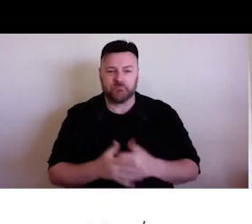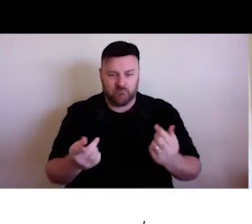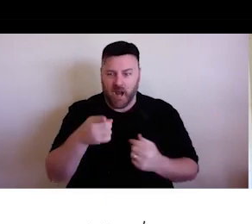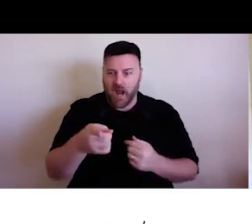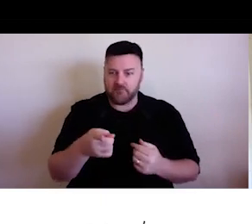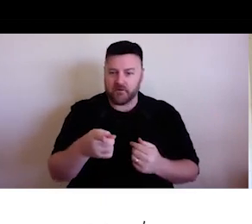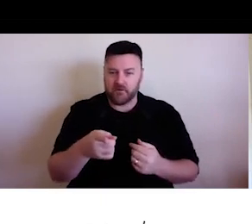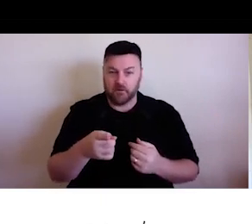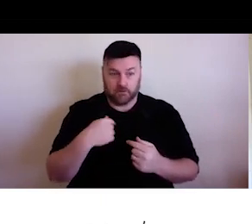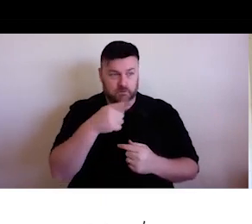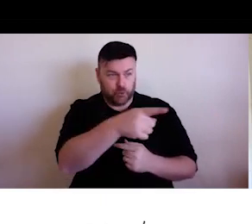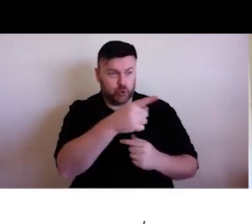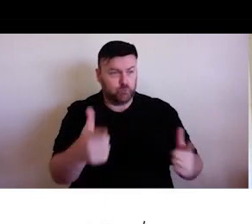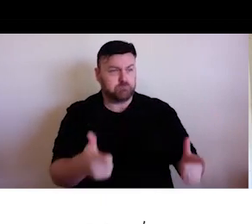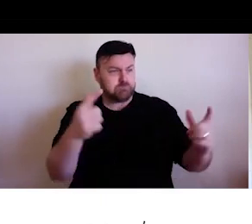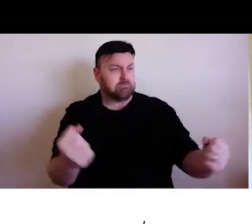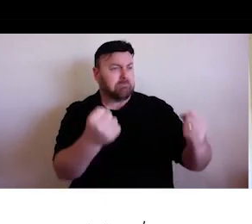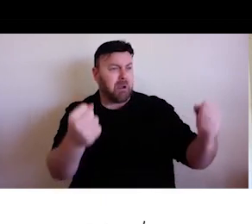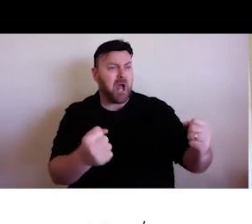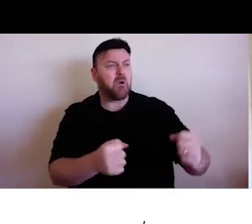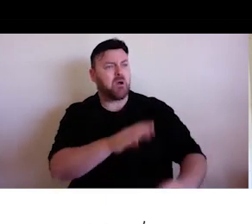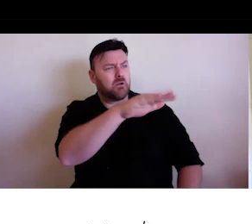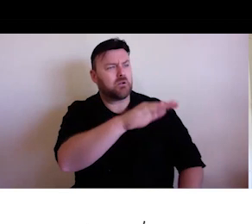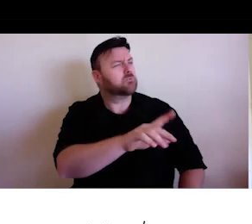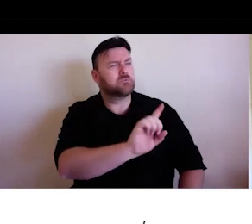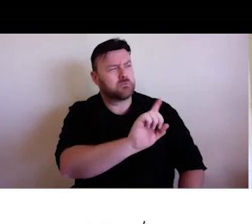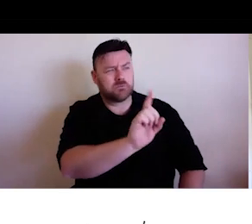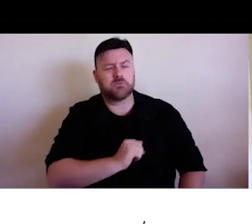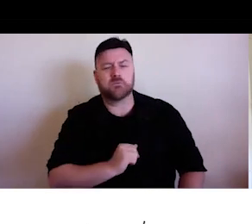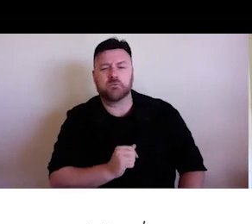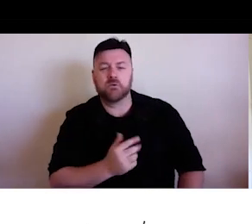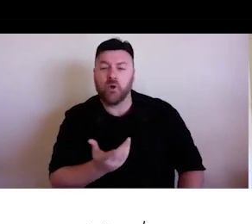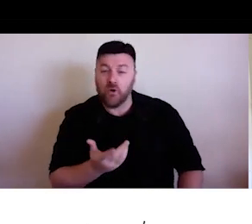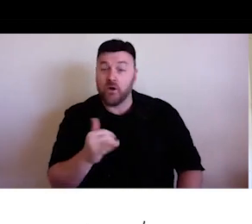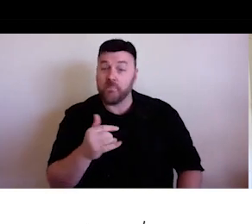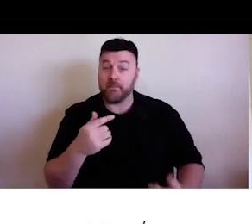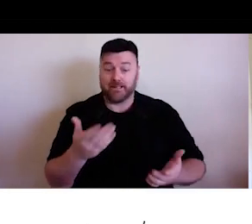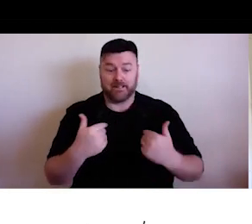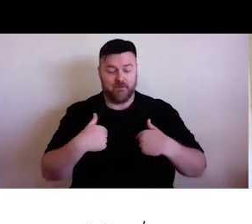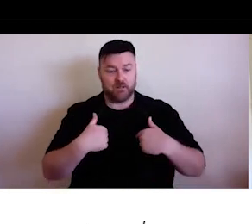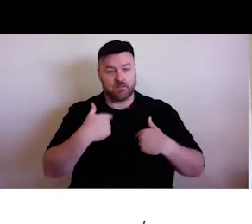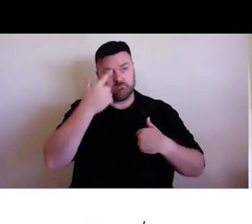calling power into account and may prompt us to innovate and initiate.